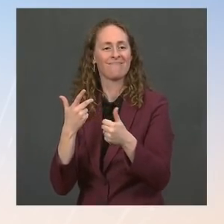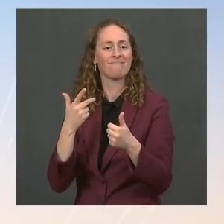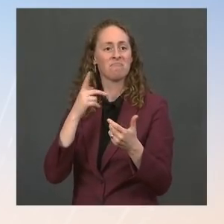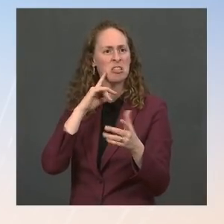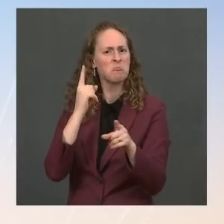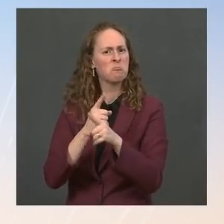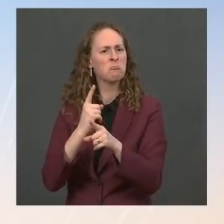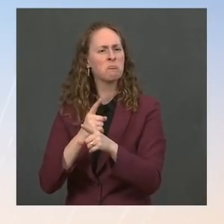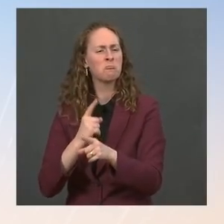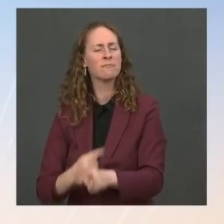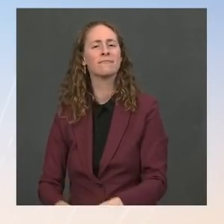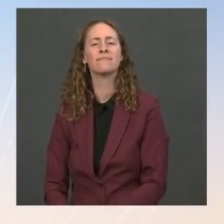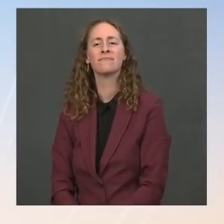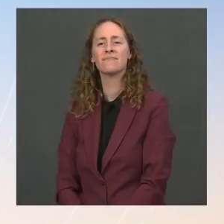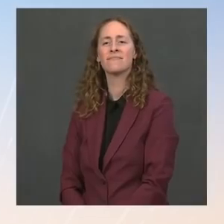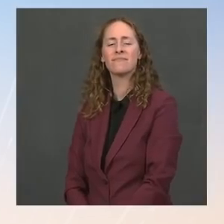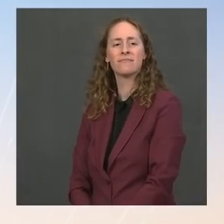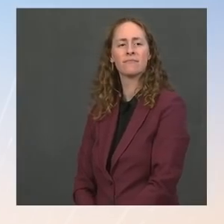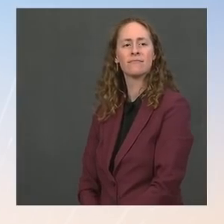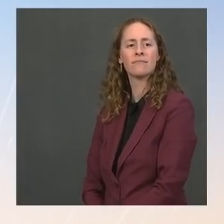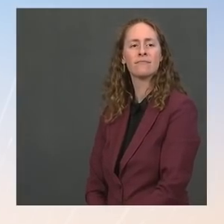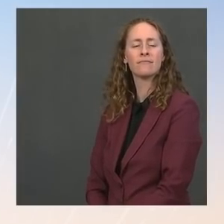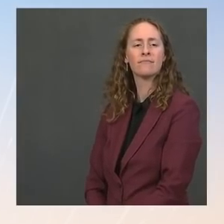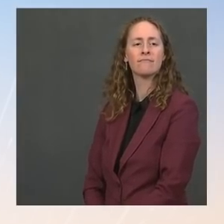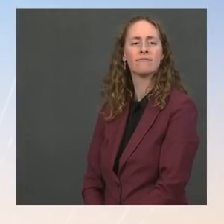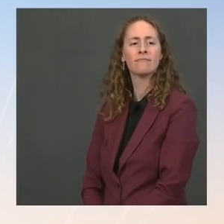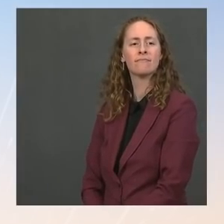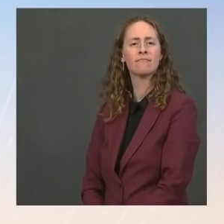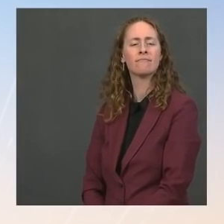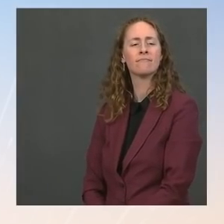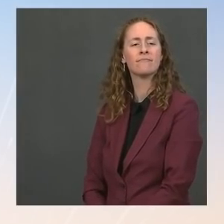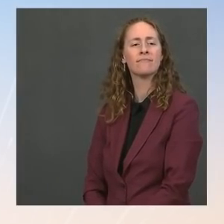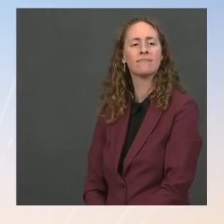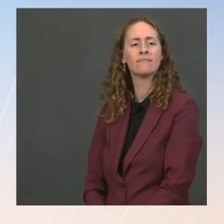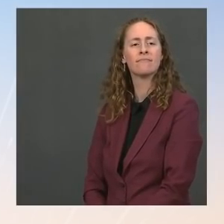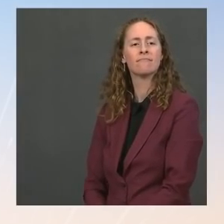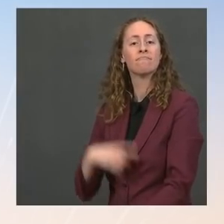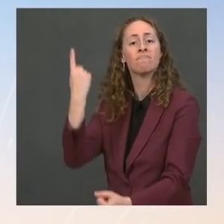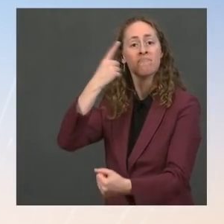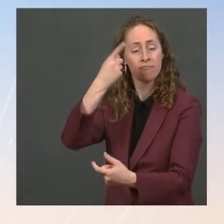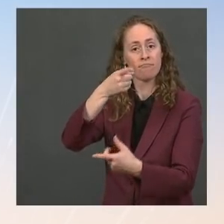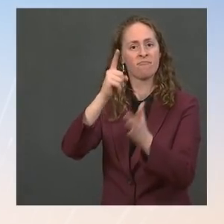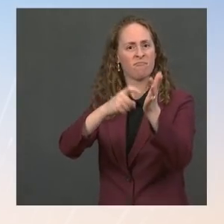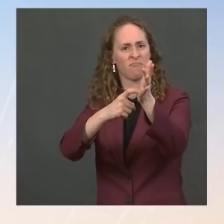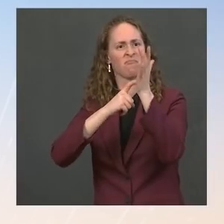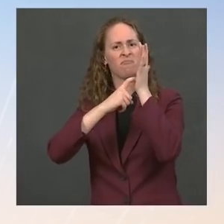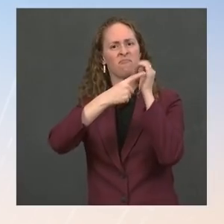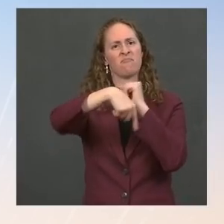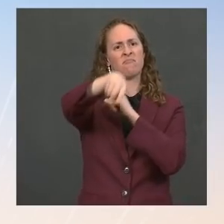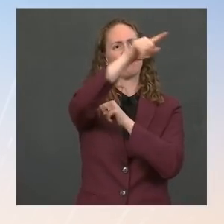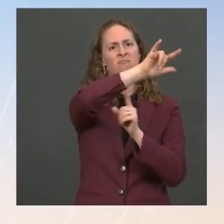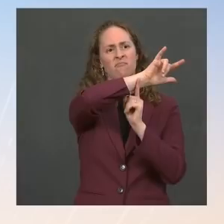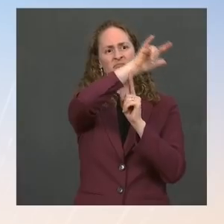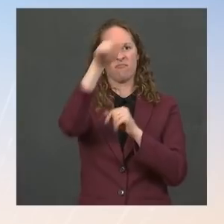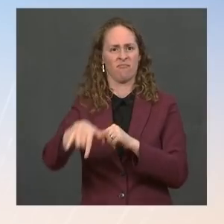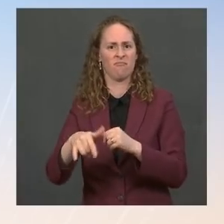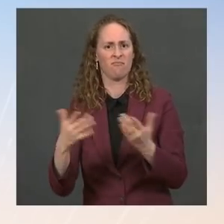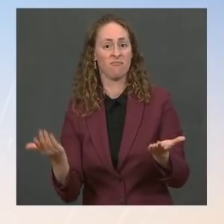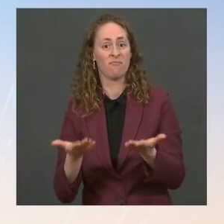The Press: Back to the international COVID vaccine requirements for travelers. A number of individuals and European allies